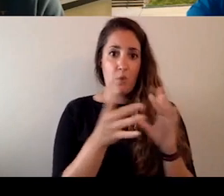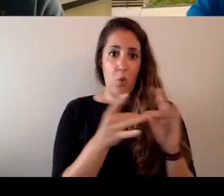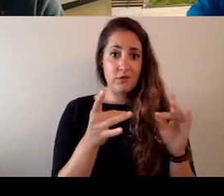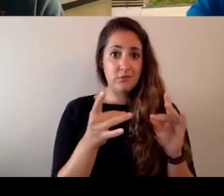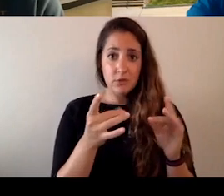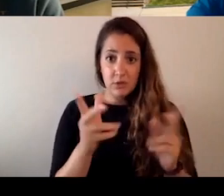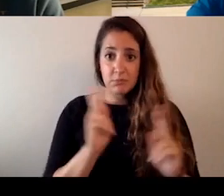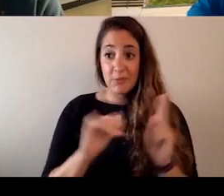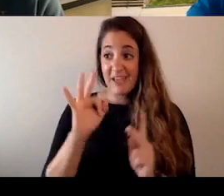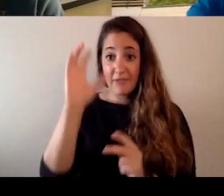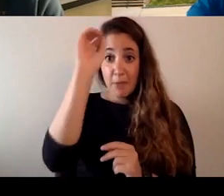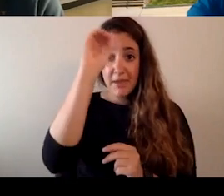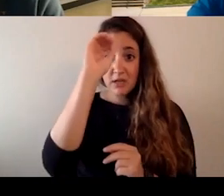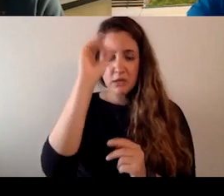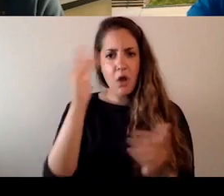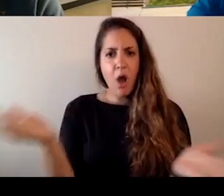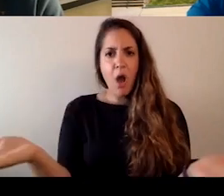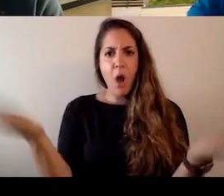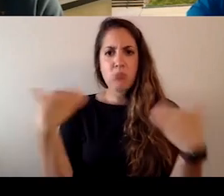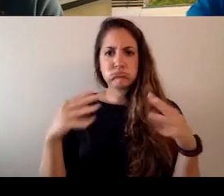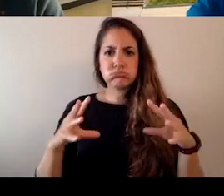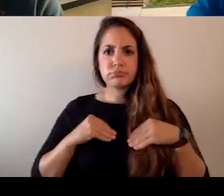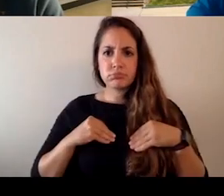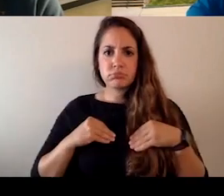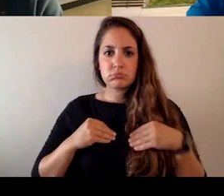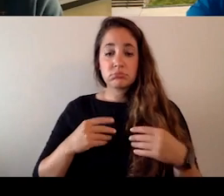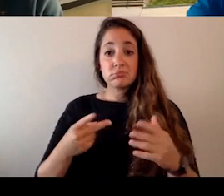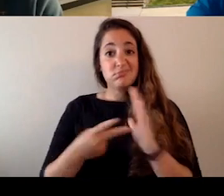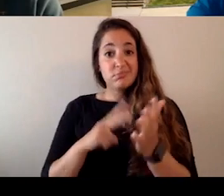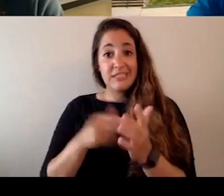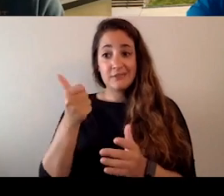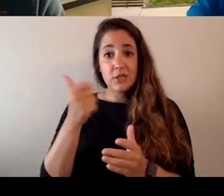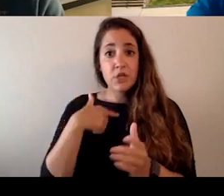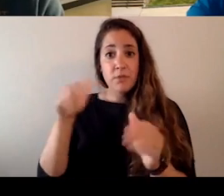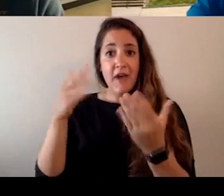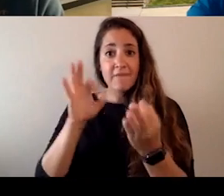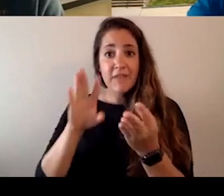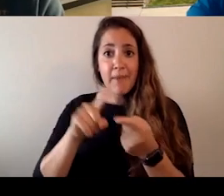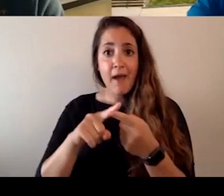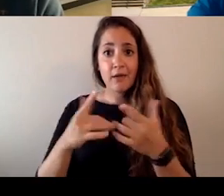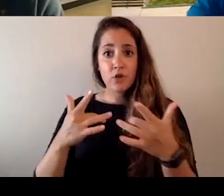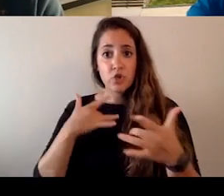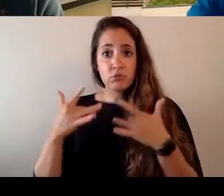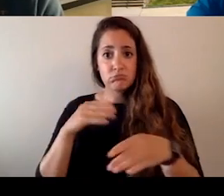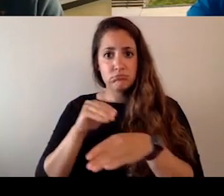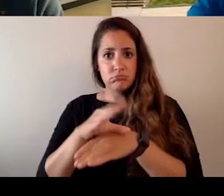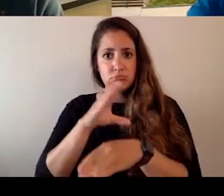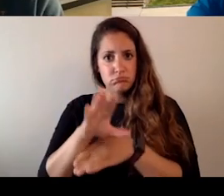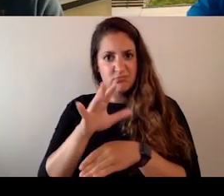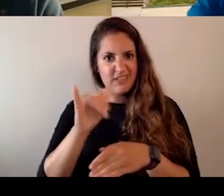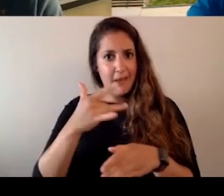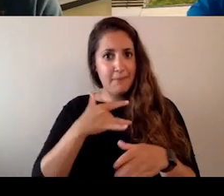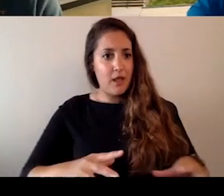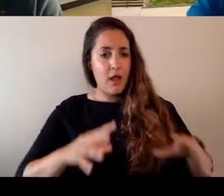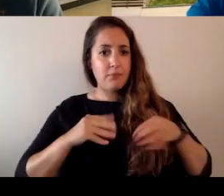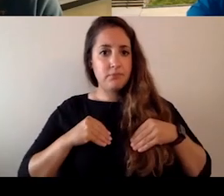There's always an opportunity to provide insight and feedback, concerns. That's sometimes it's not about agreeing or so much